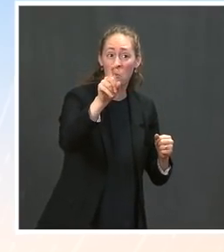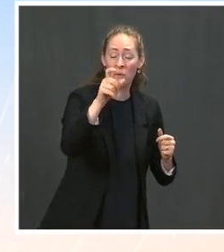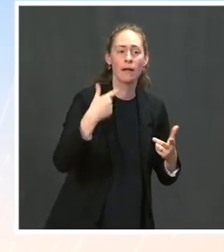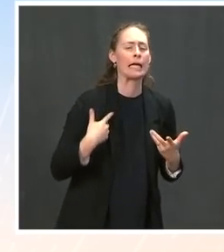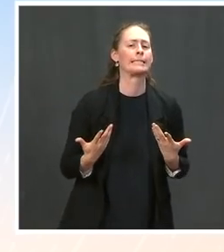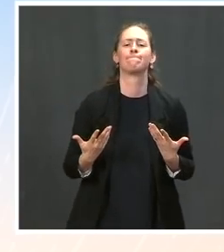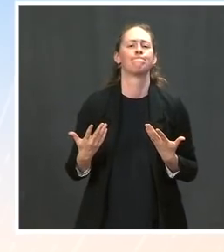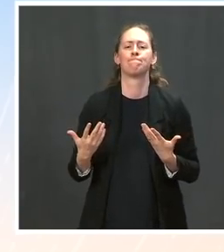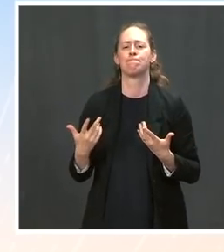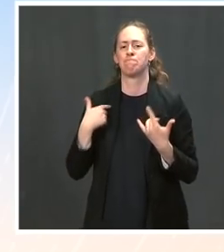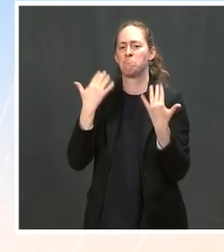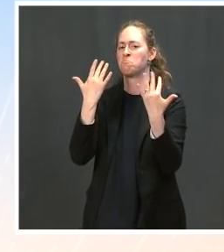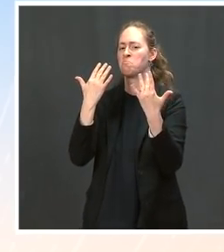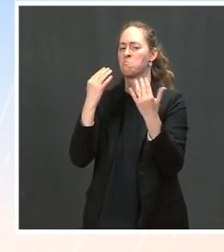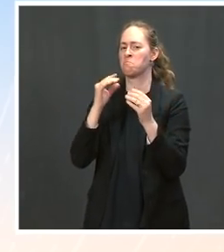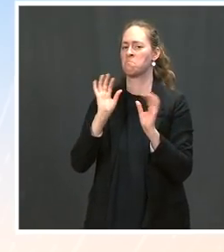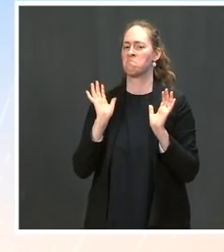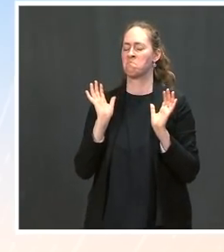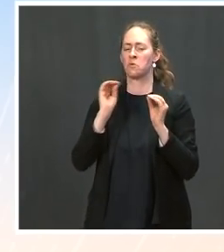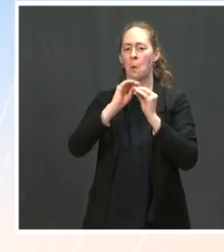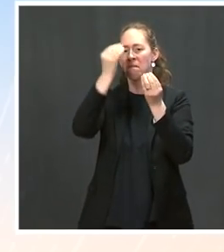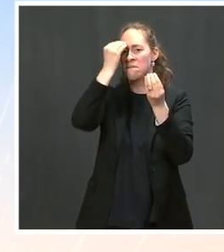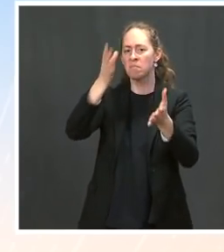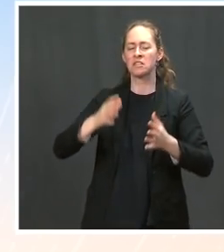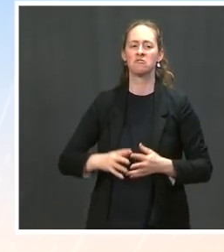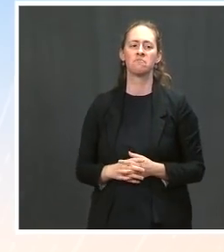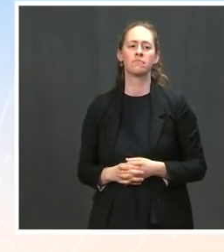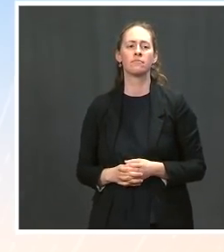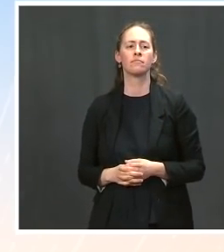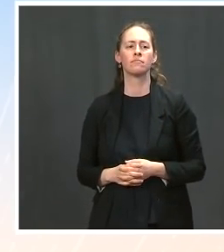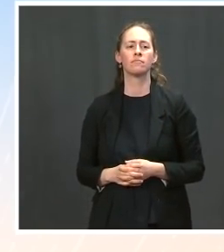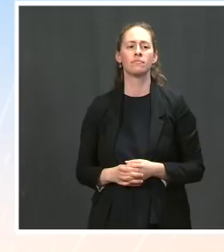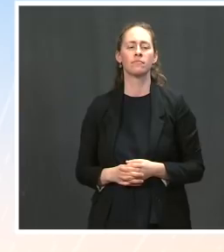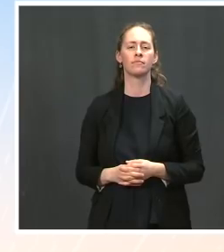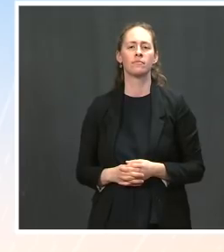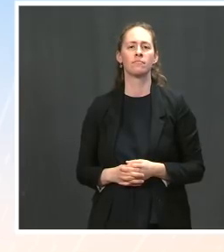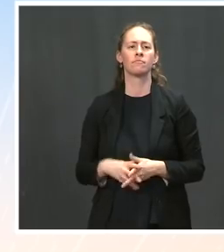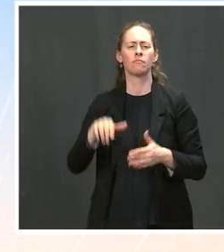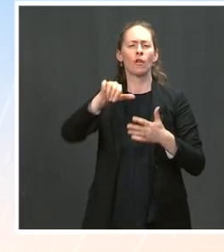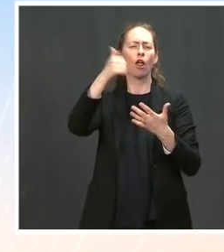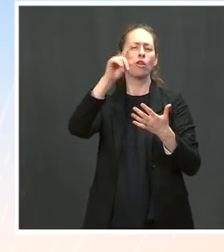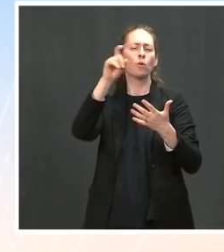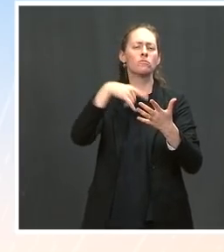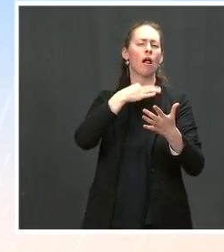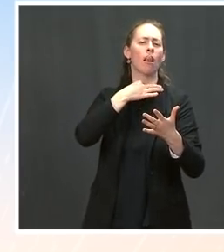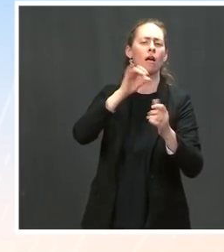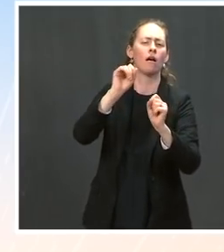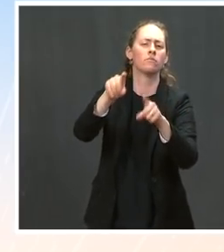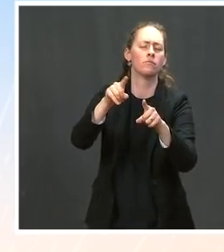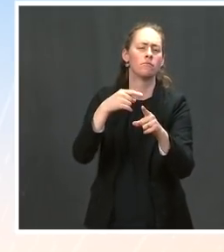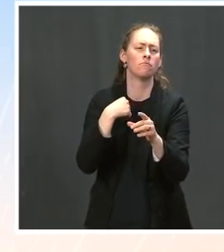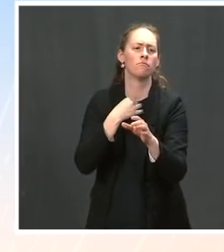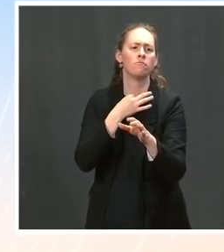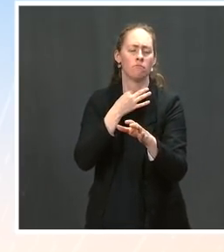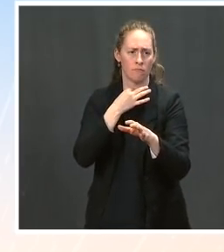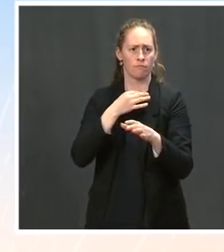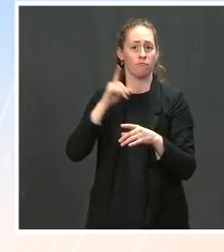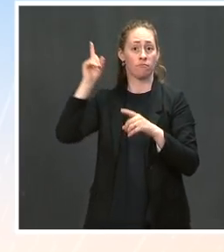The Press: All right. Thank you, Jen. Following up a little bit on a question earlier -- President Biden still opposes the legalization of marijuana.